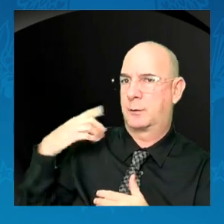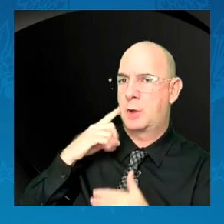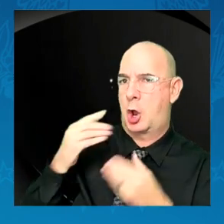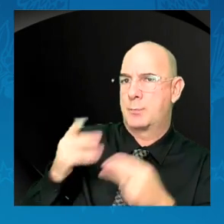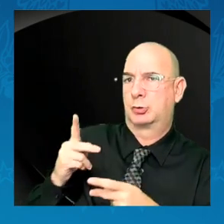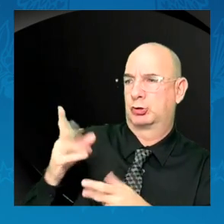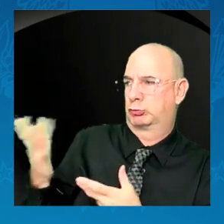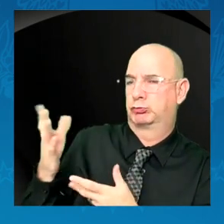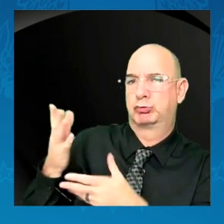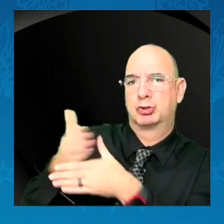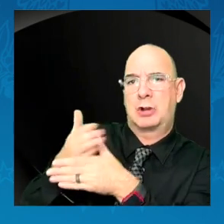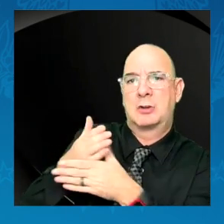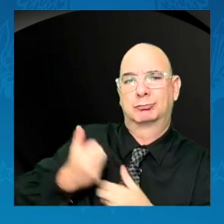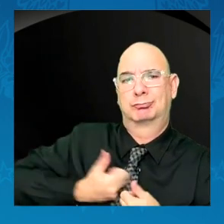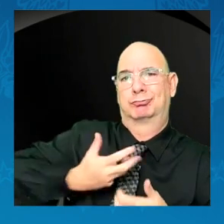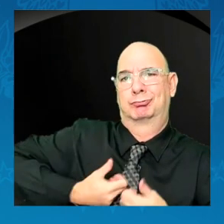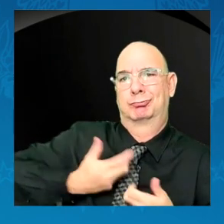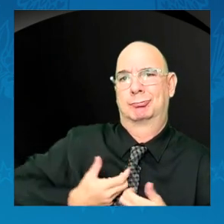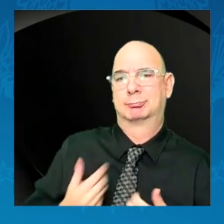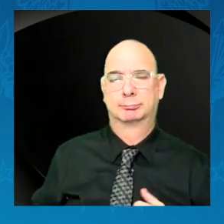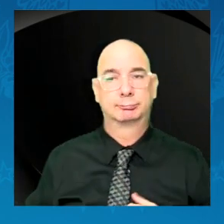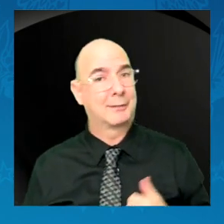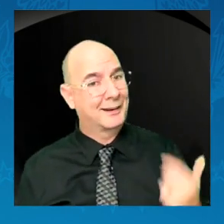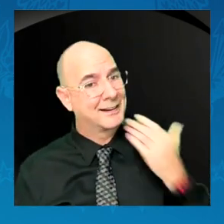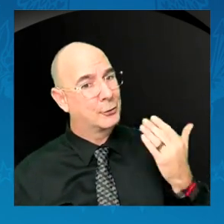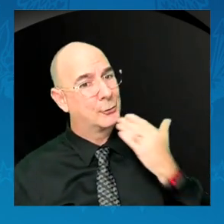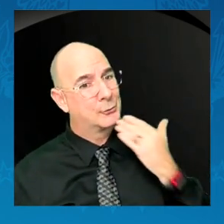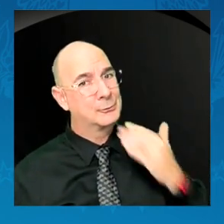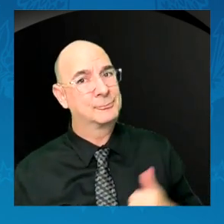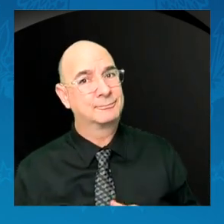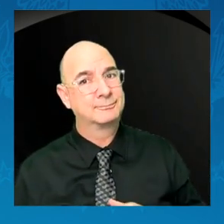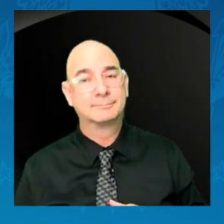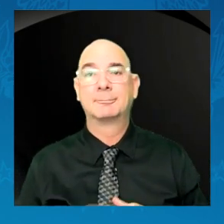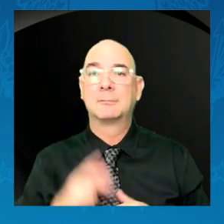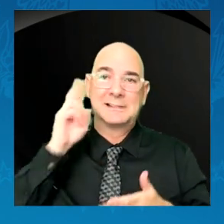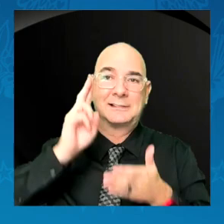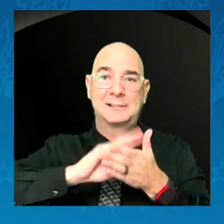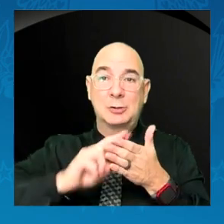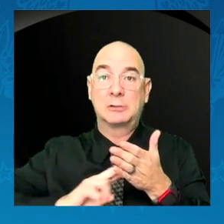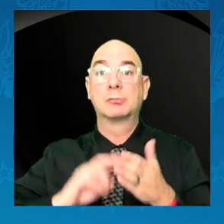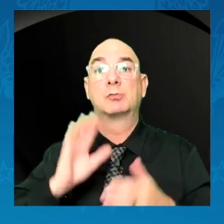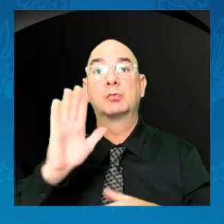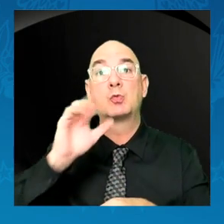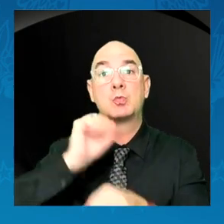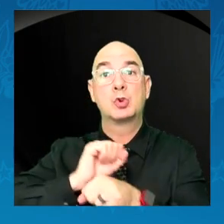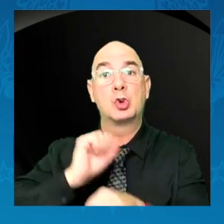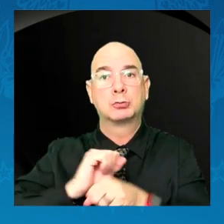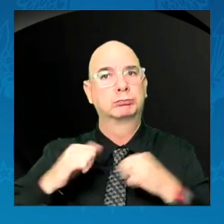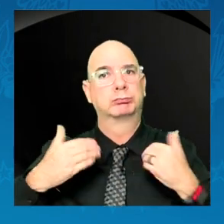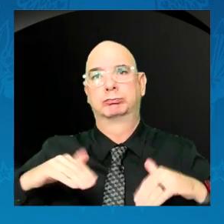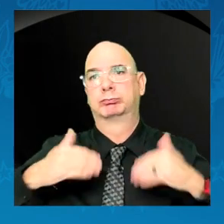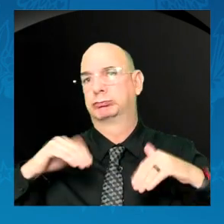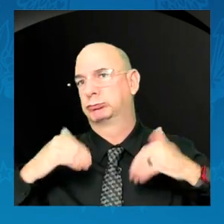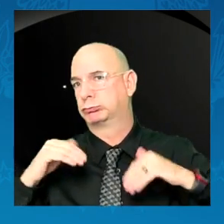And Madam Secretary, the work you are doing and the crossover, the nature of the cross over nature of the work